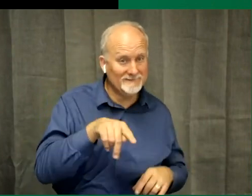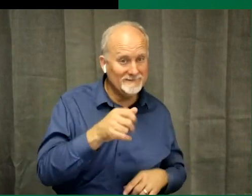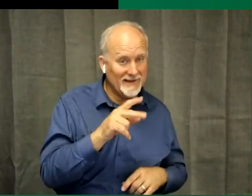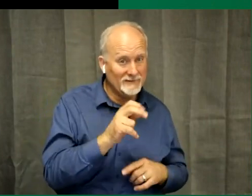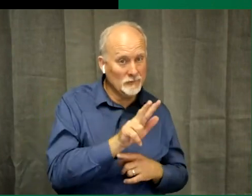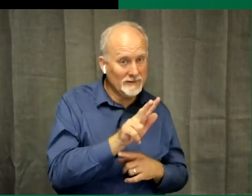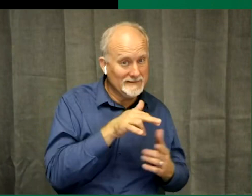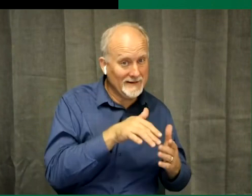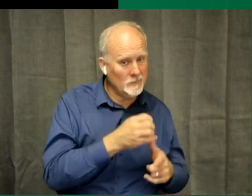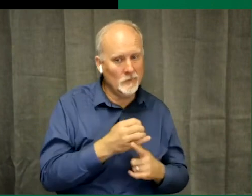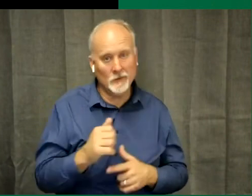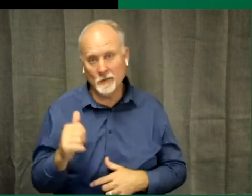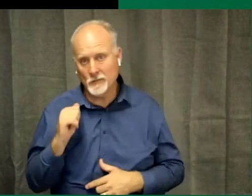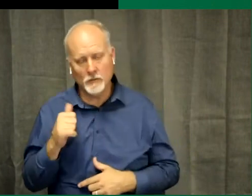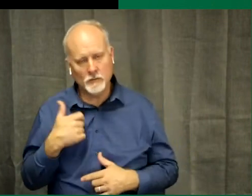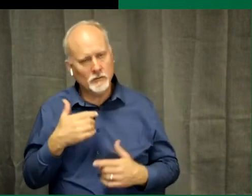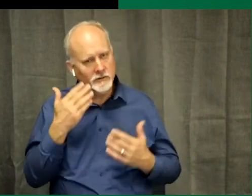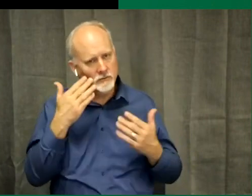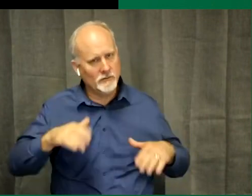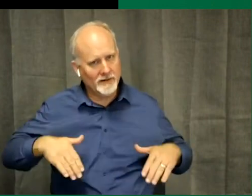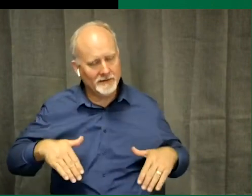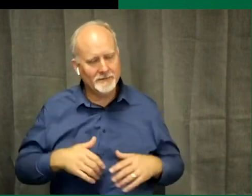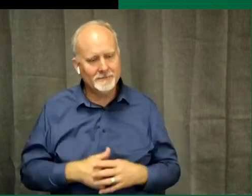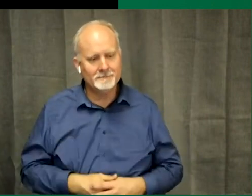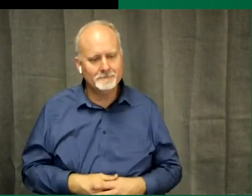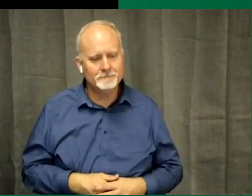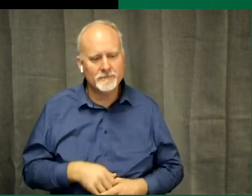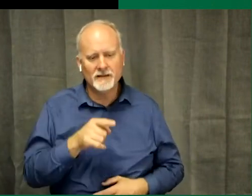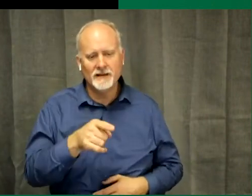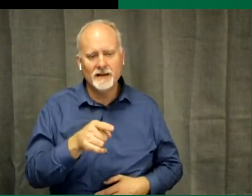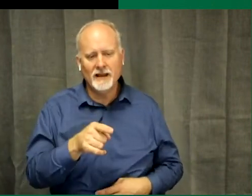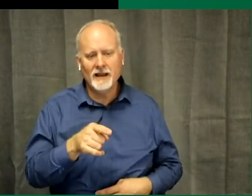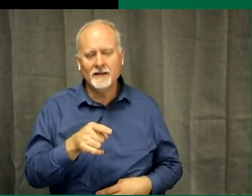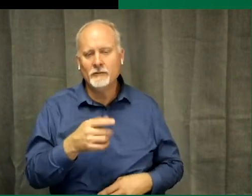know and i think another problem is that we've had disruption of the trusted voice people who